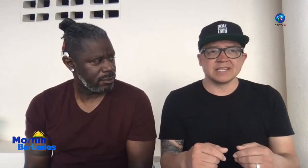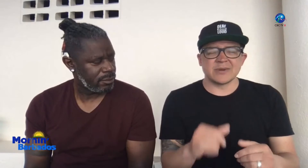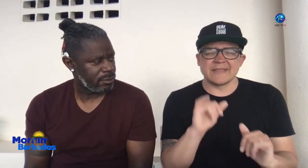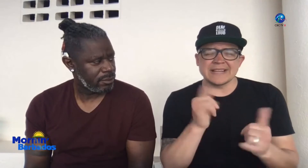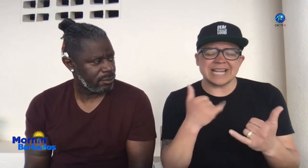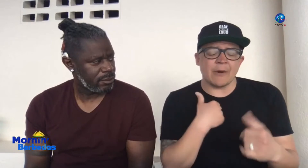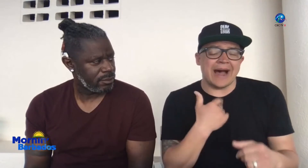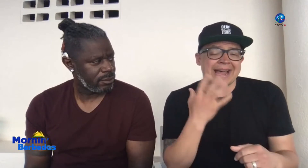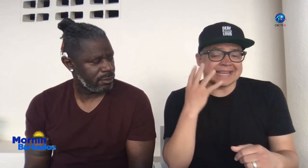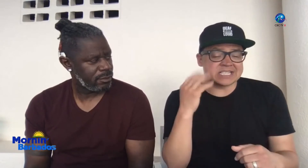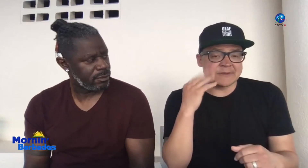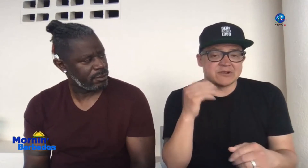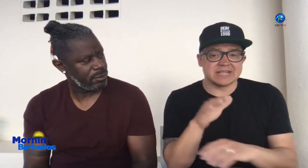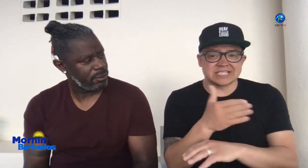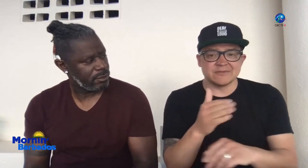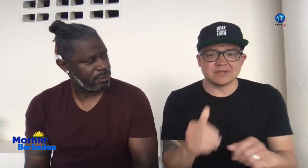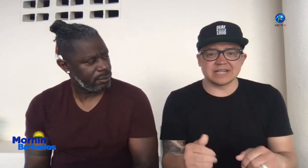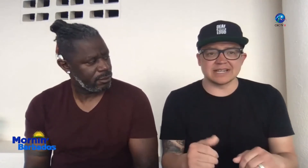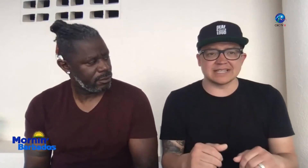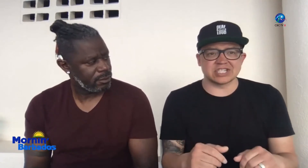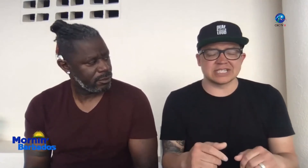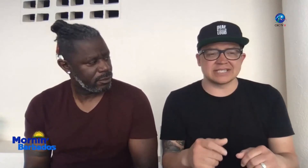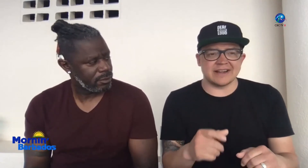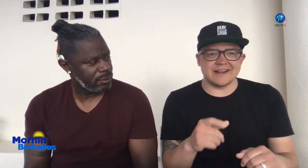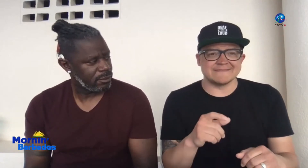so that's how i experience music it's just um